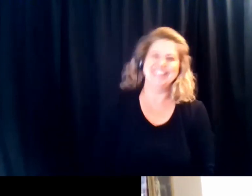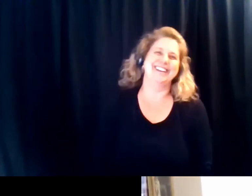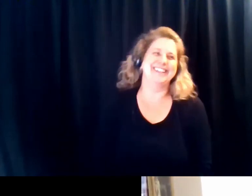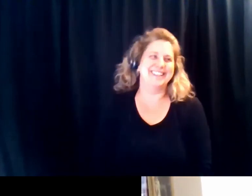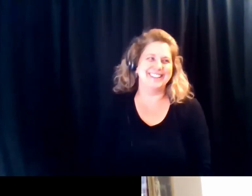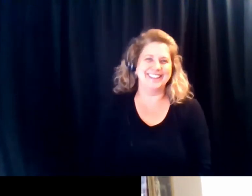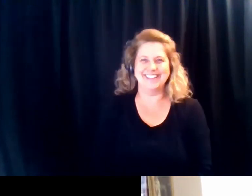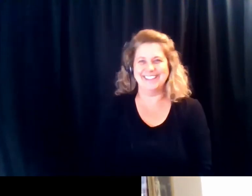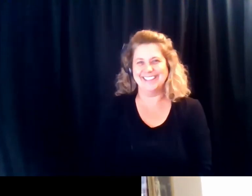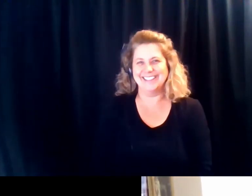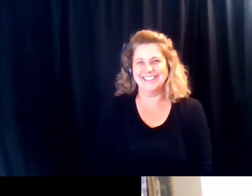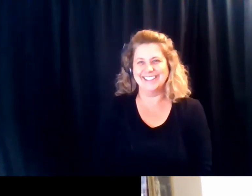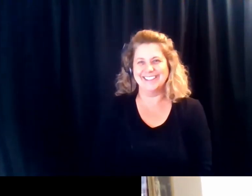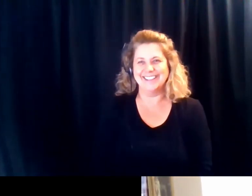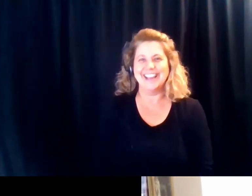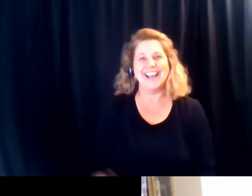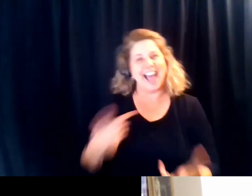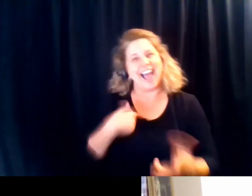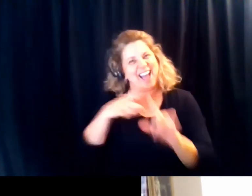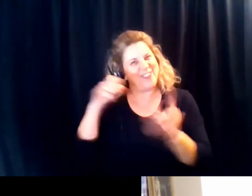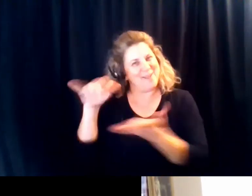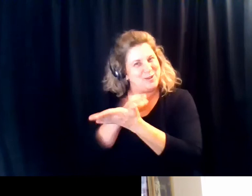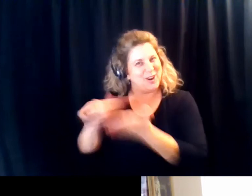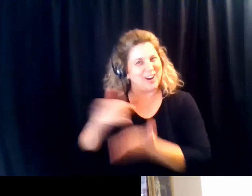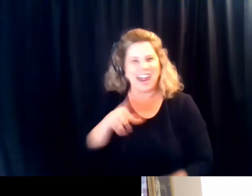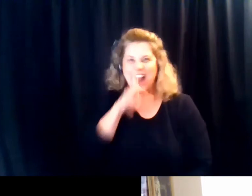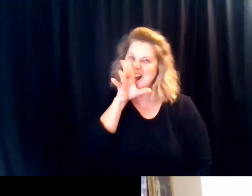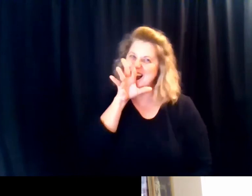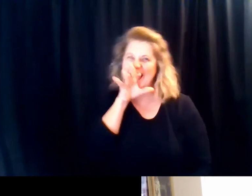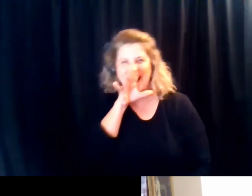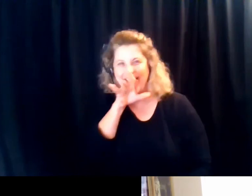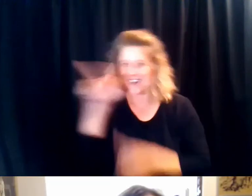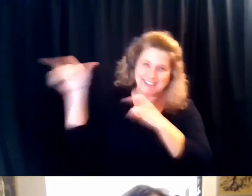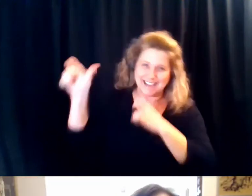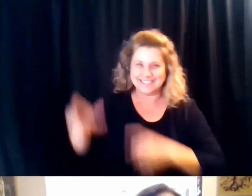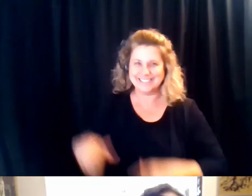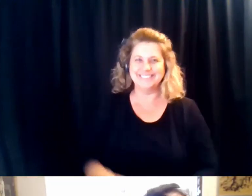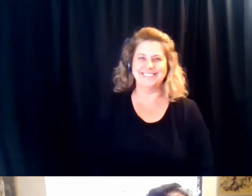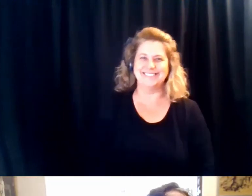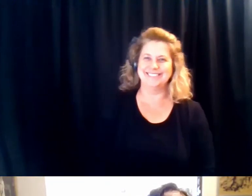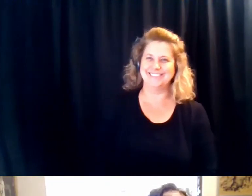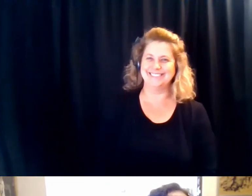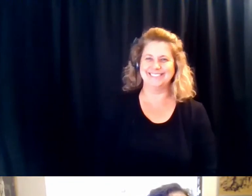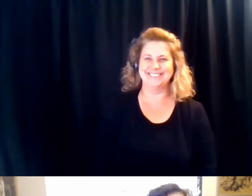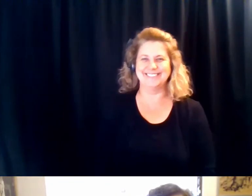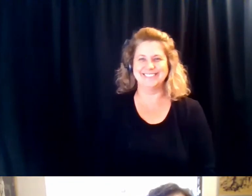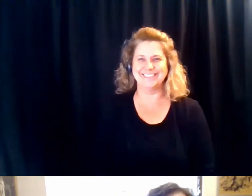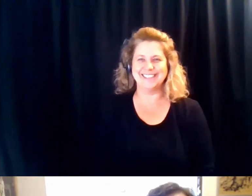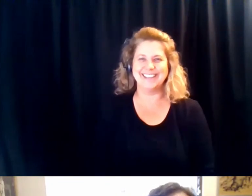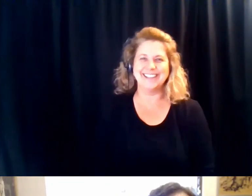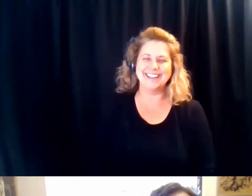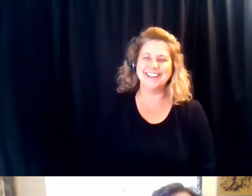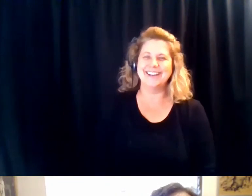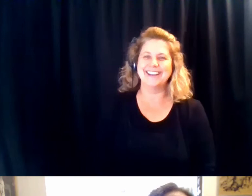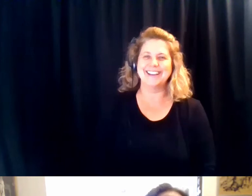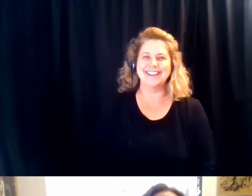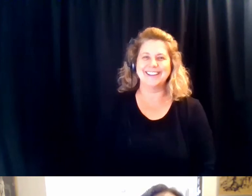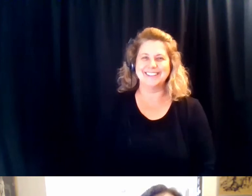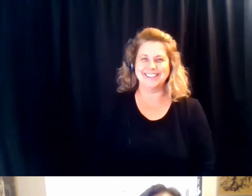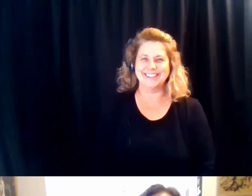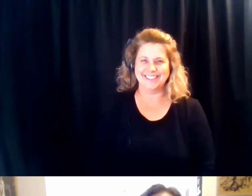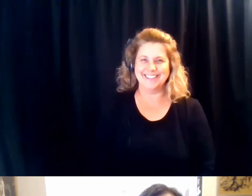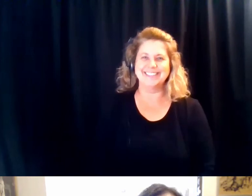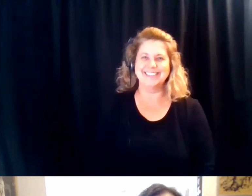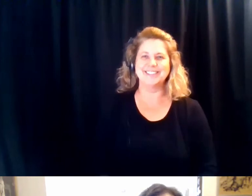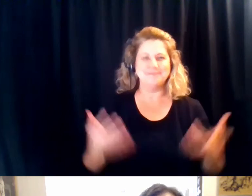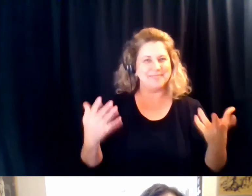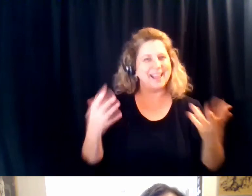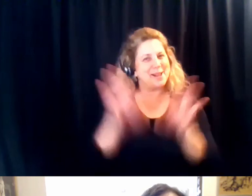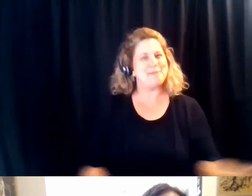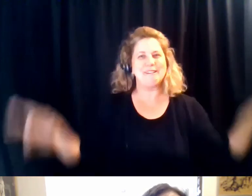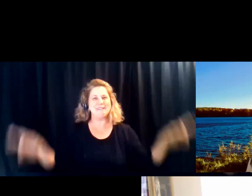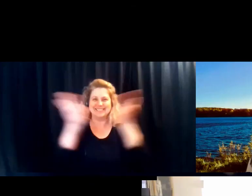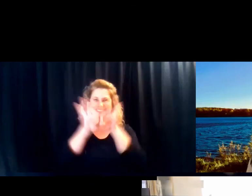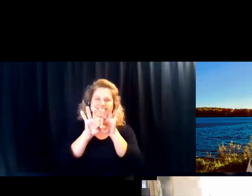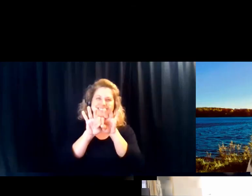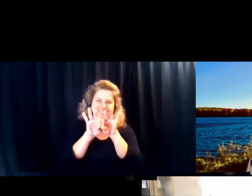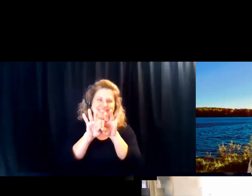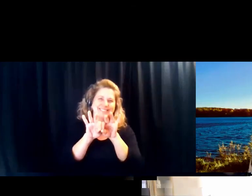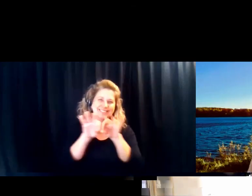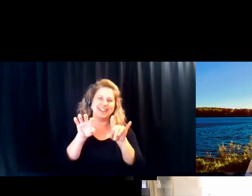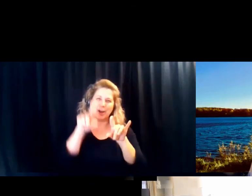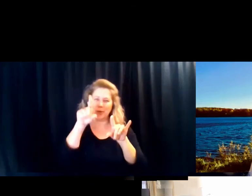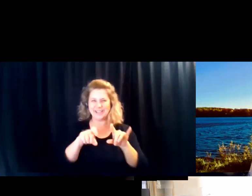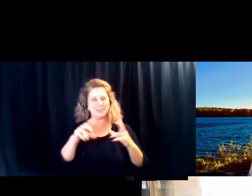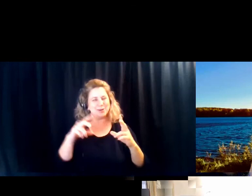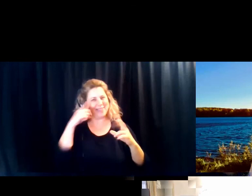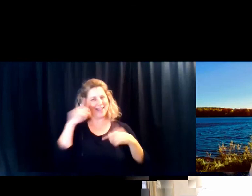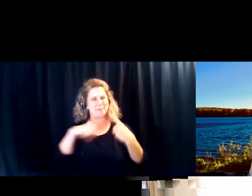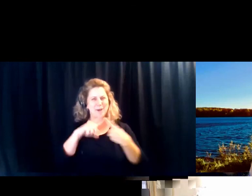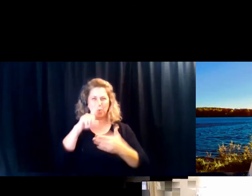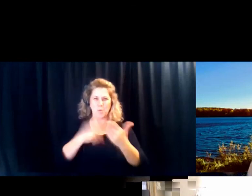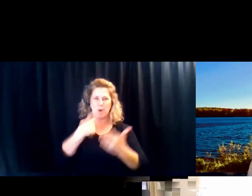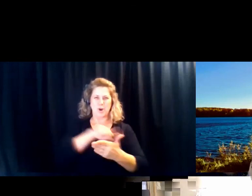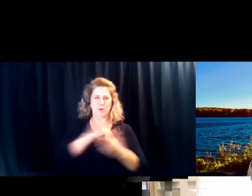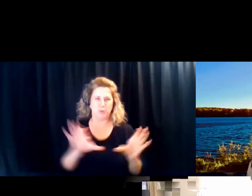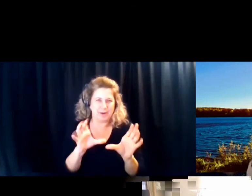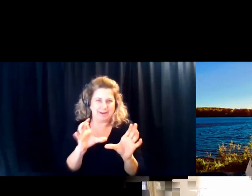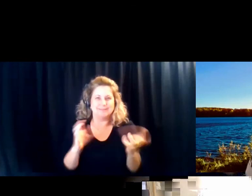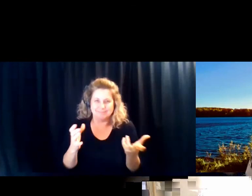Judith Heumann: Coming together to go apart, you know, when things are happening that are difficult and trying to strategize what to do or I had an experience that was a difficult experience that I need to talk to somebody about it.